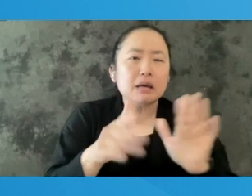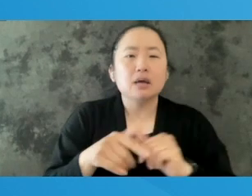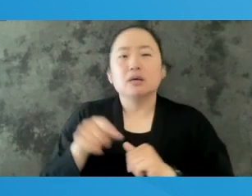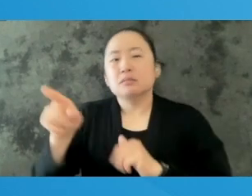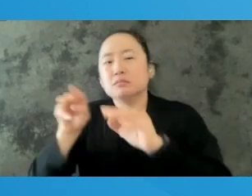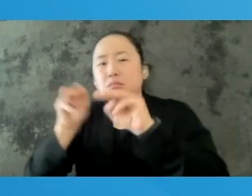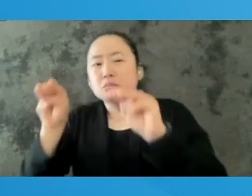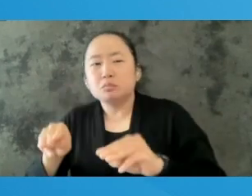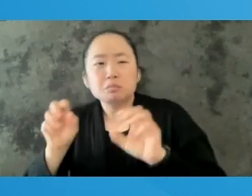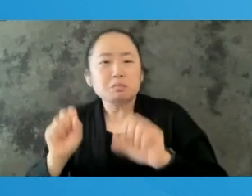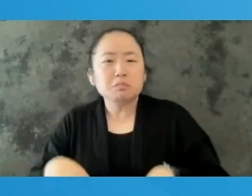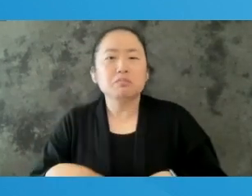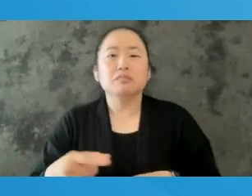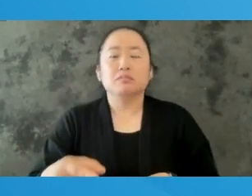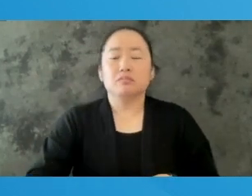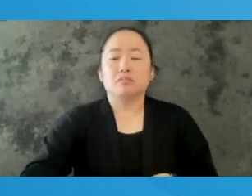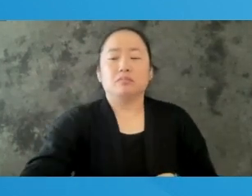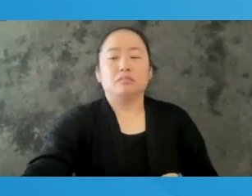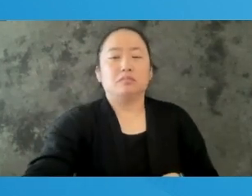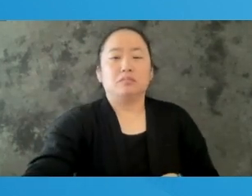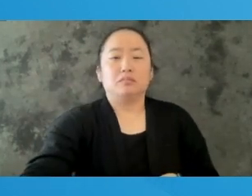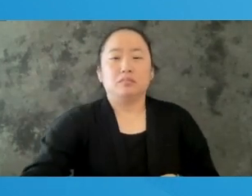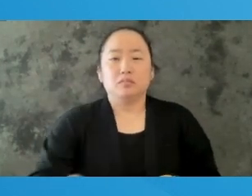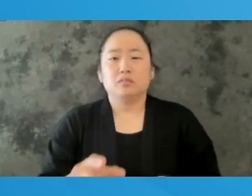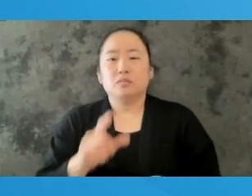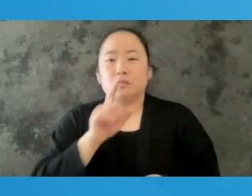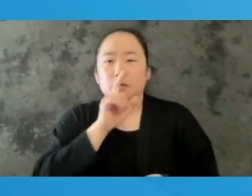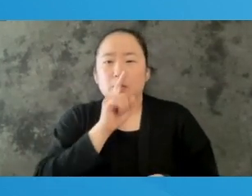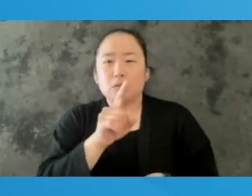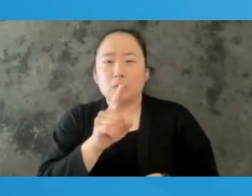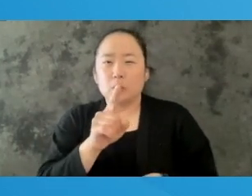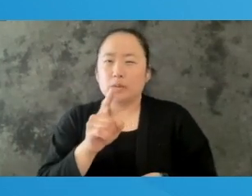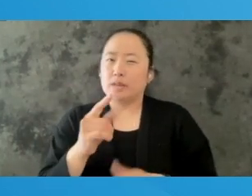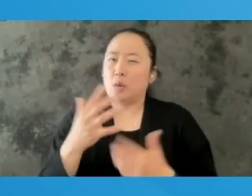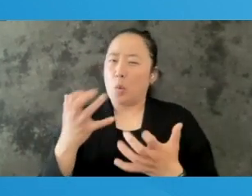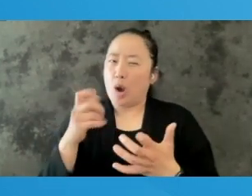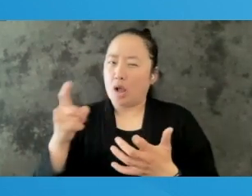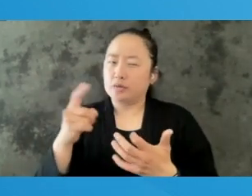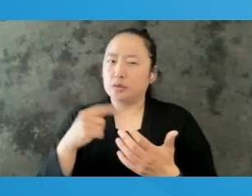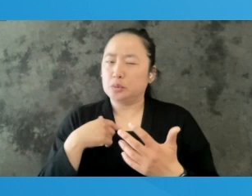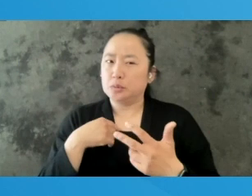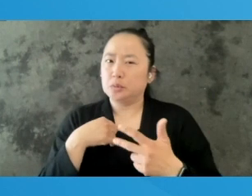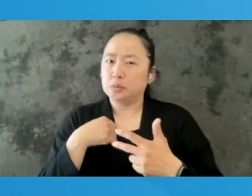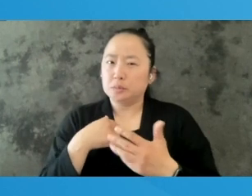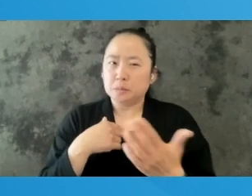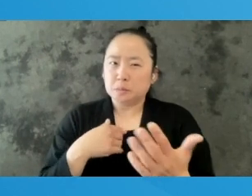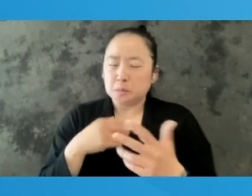aids students in close and careful observations.